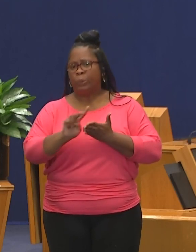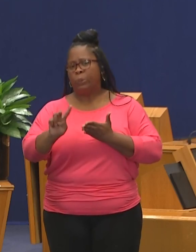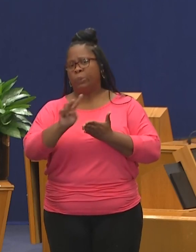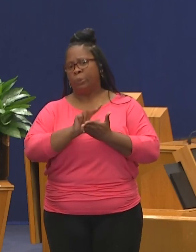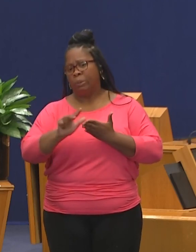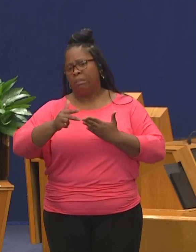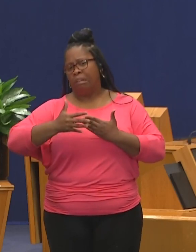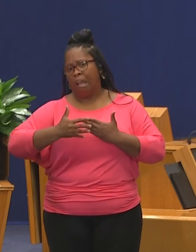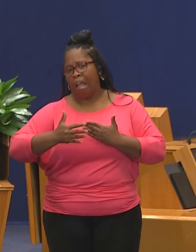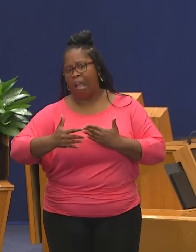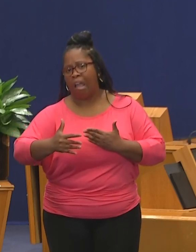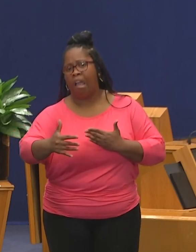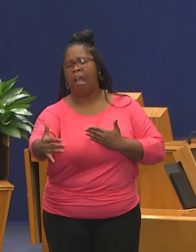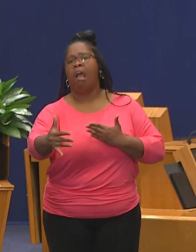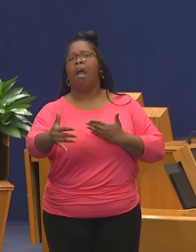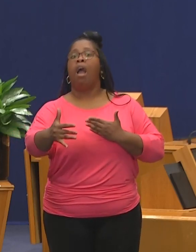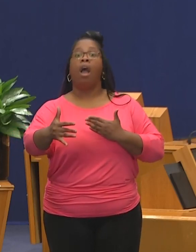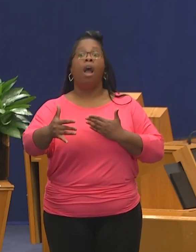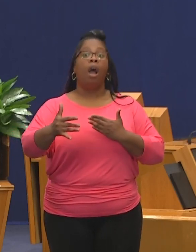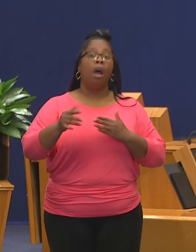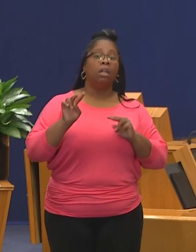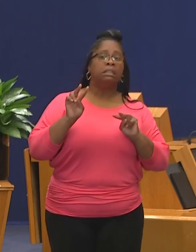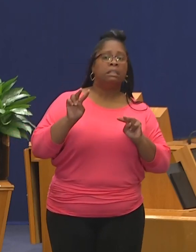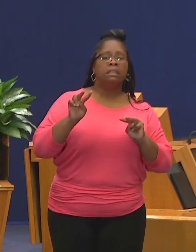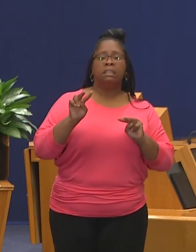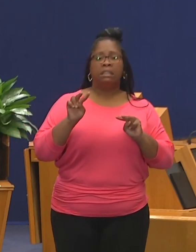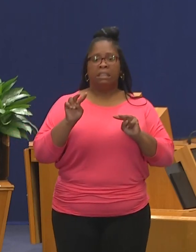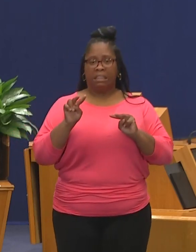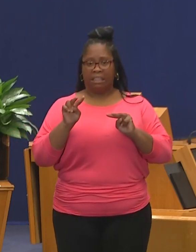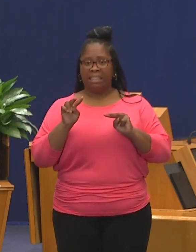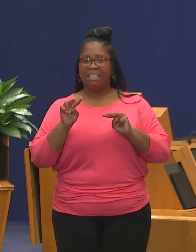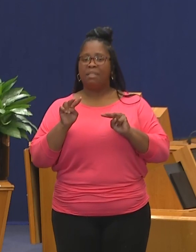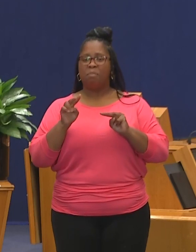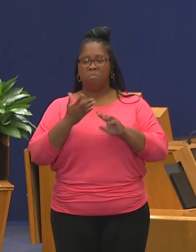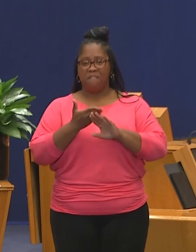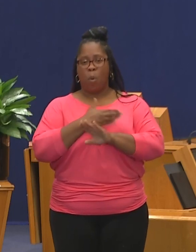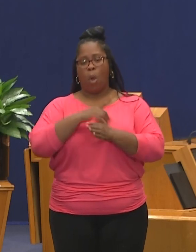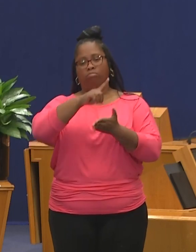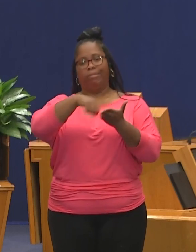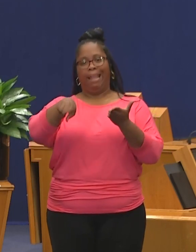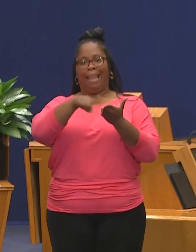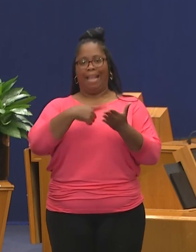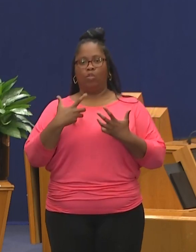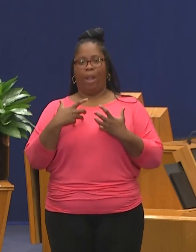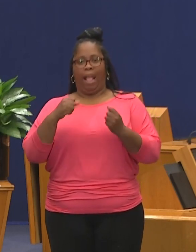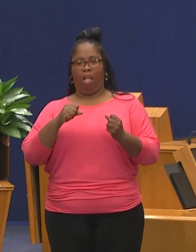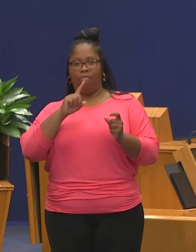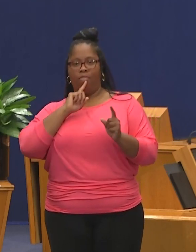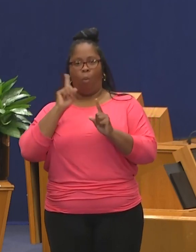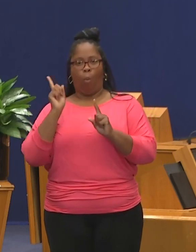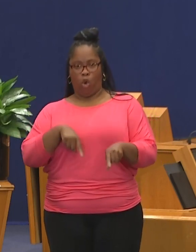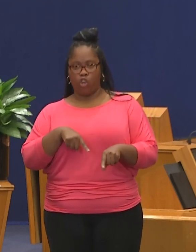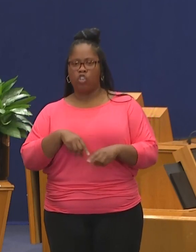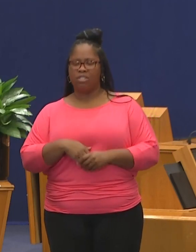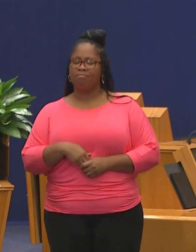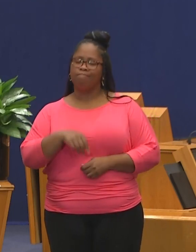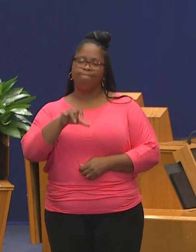HAVE WEEKS TO GO BEFORE WE ARE ABLE TO LIFT ANY OF OUR HEALTH